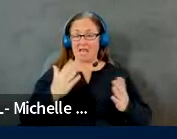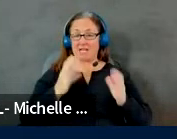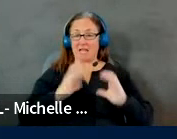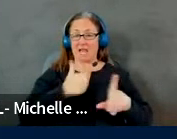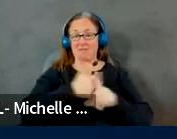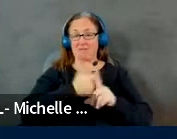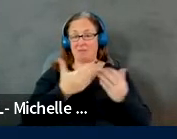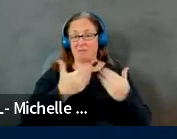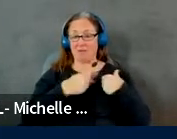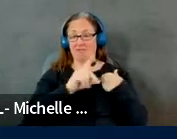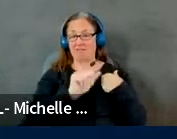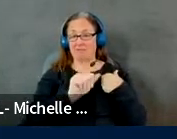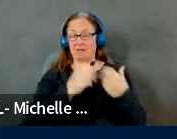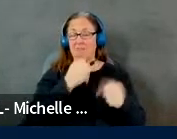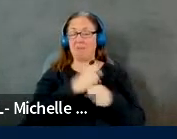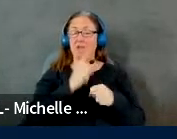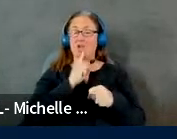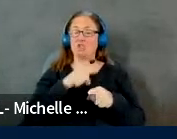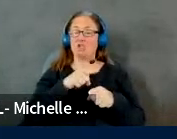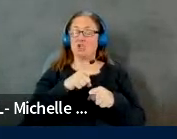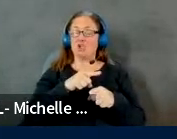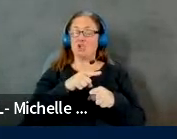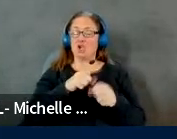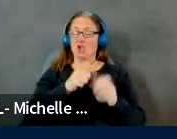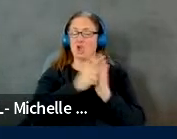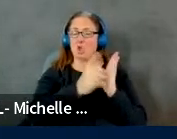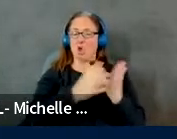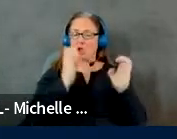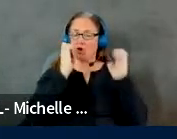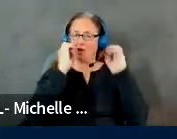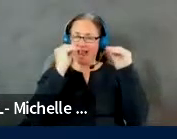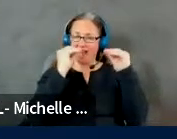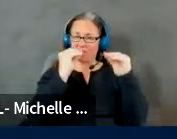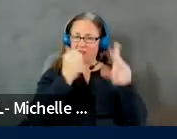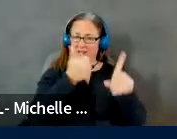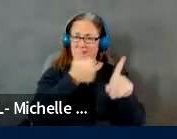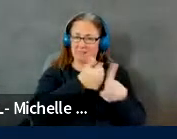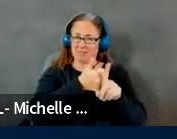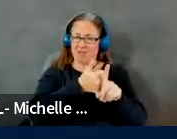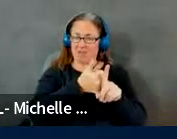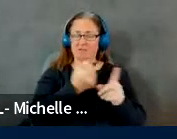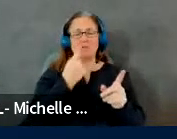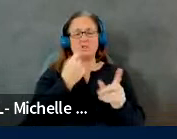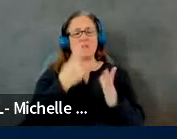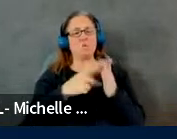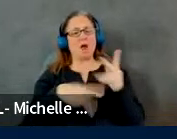making sure that they've been educating themselves and understand what type of risk assessment